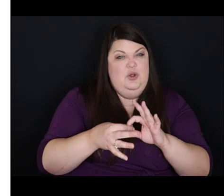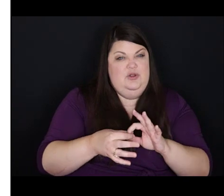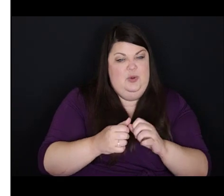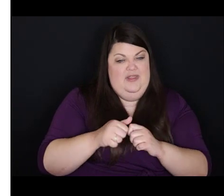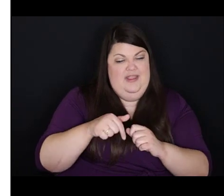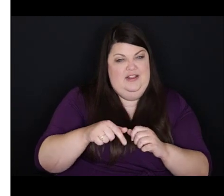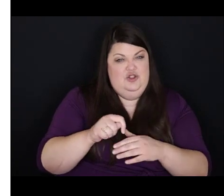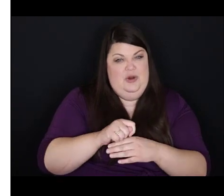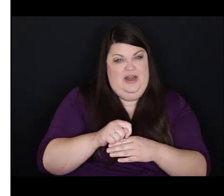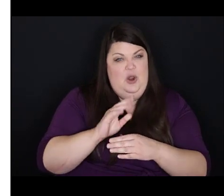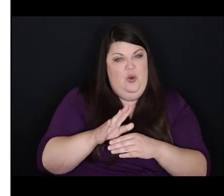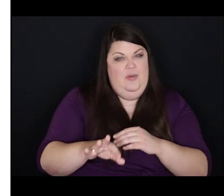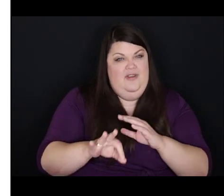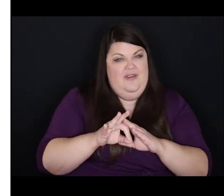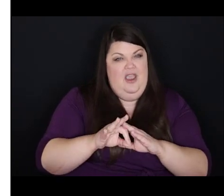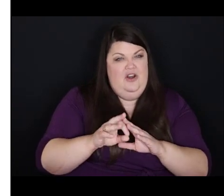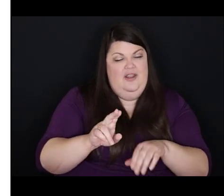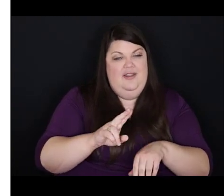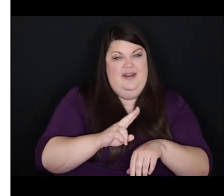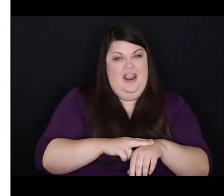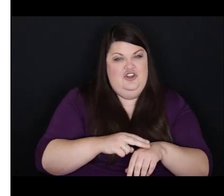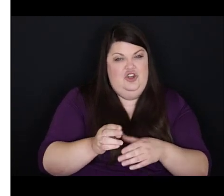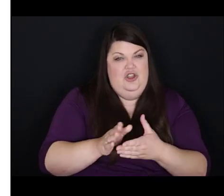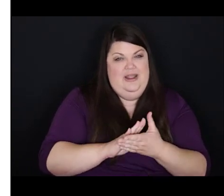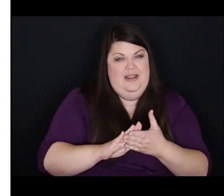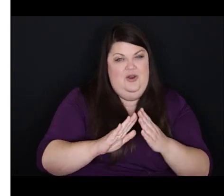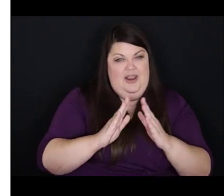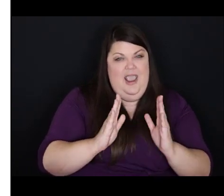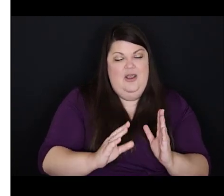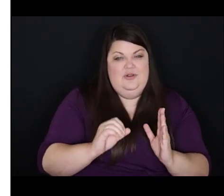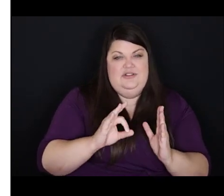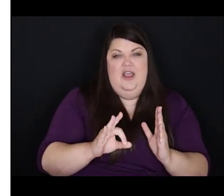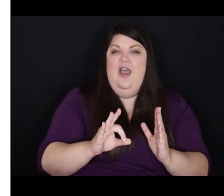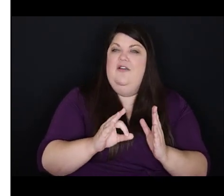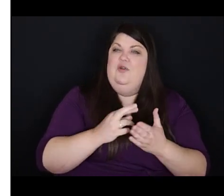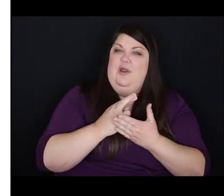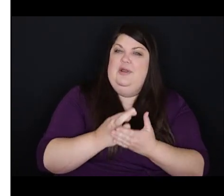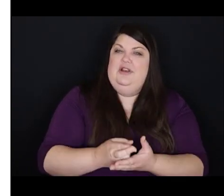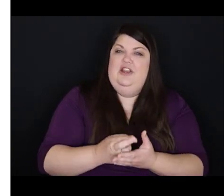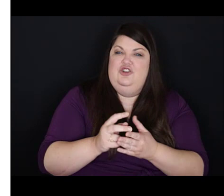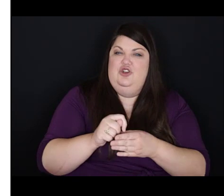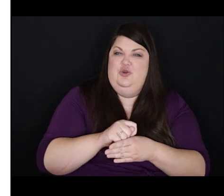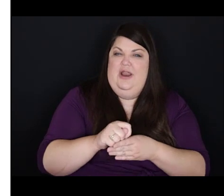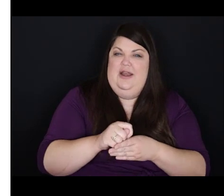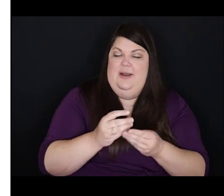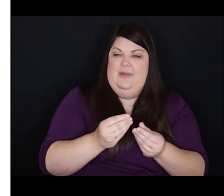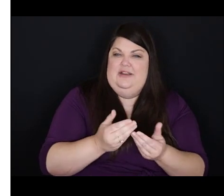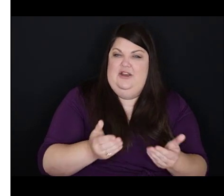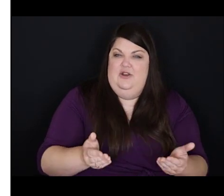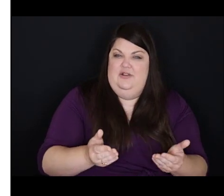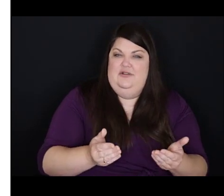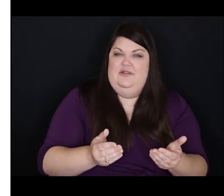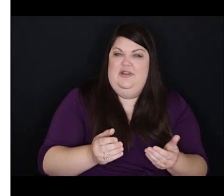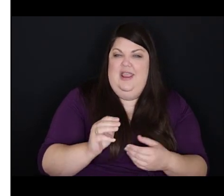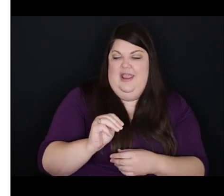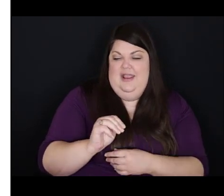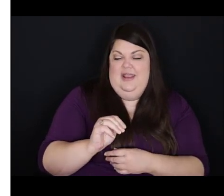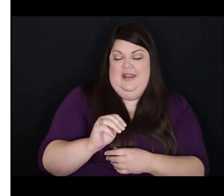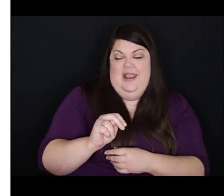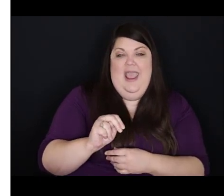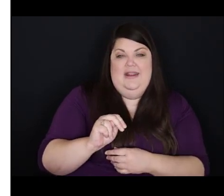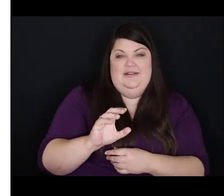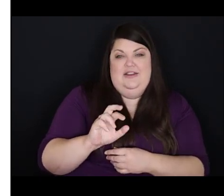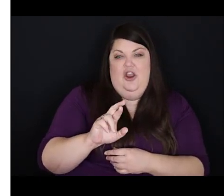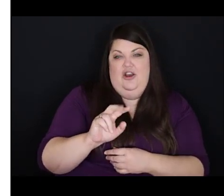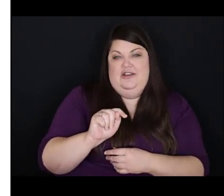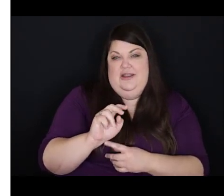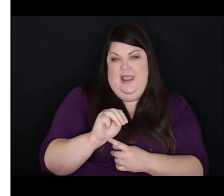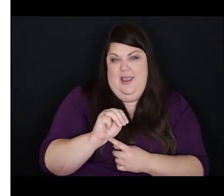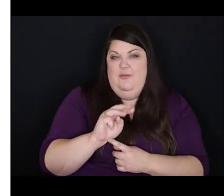will be located on the National Clearinghouse of Rehabilitation Training Materials (NCRTM) website.